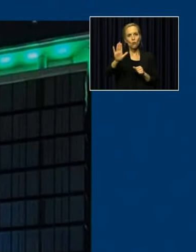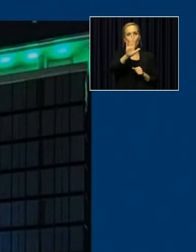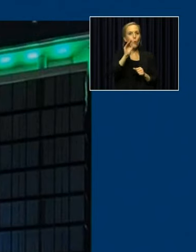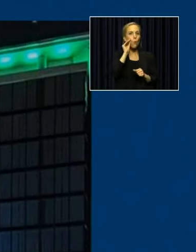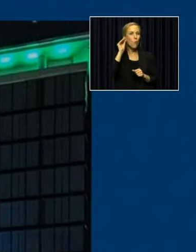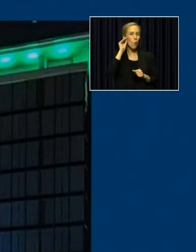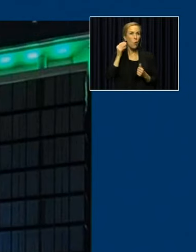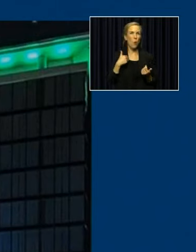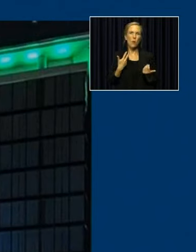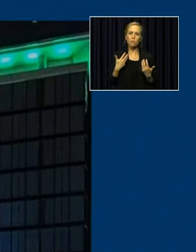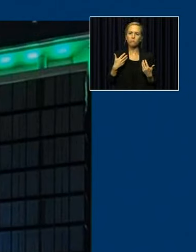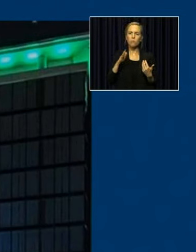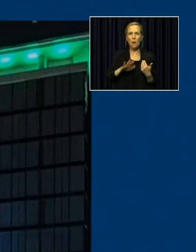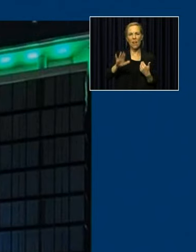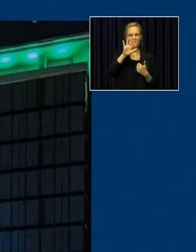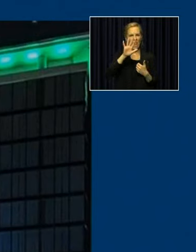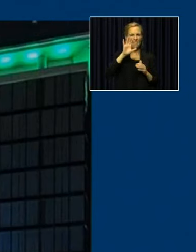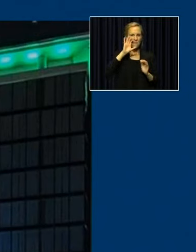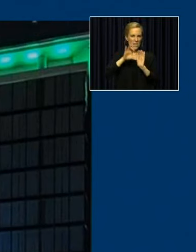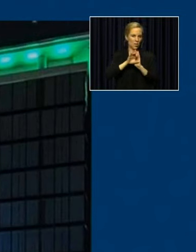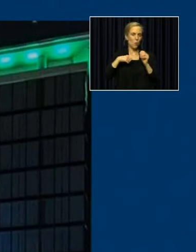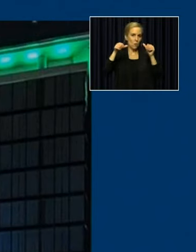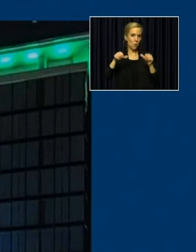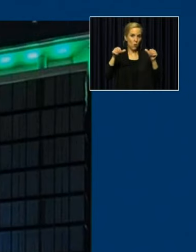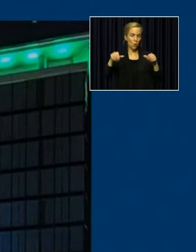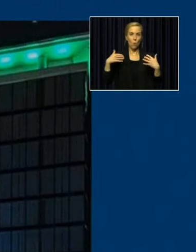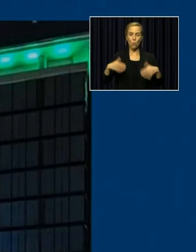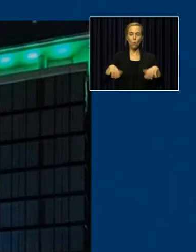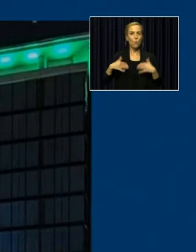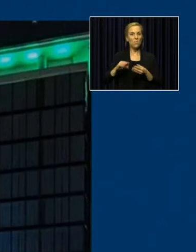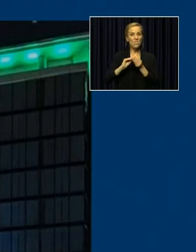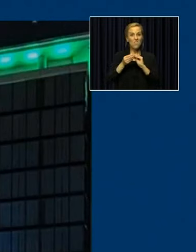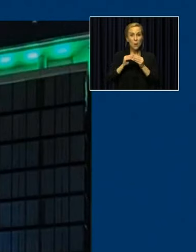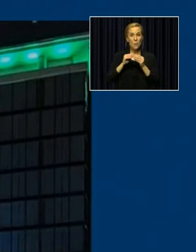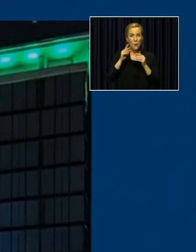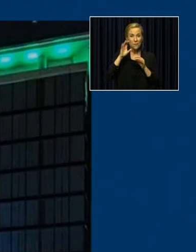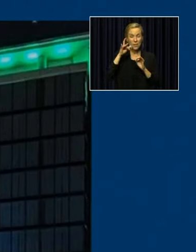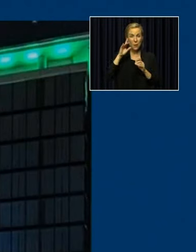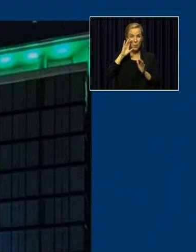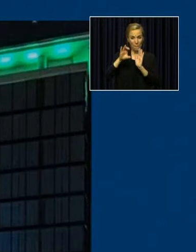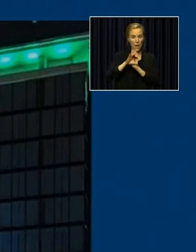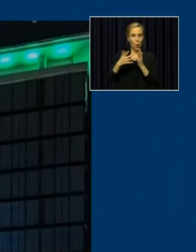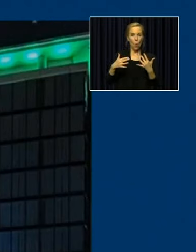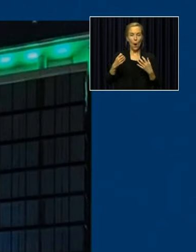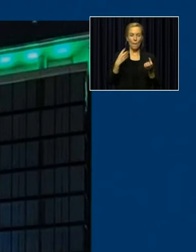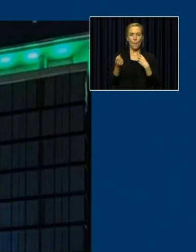LIEUTENANT GOVERNOR COLEMAN HAS BEEN INSTRUMENTAL, ESPECIALLY IN OUR TEAM KENTUCKY FUND.